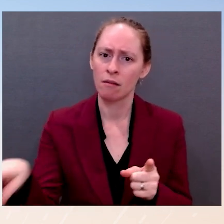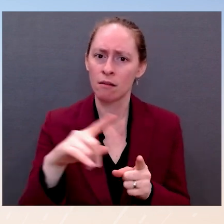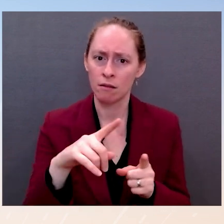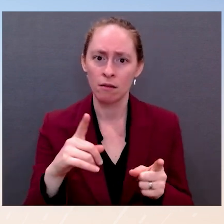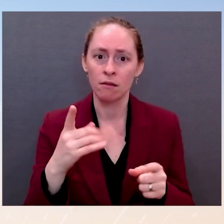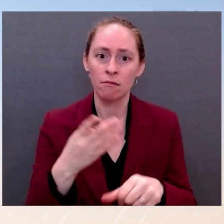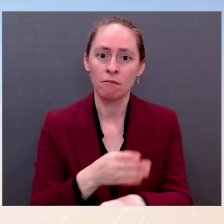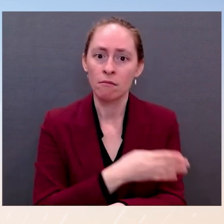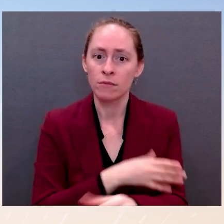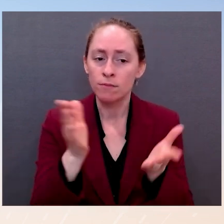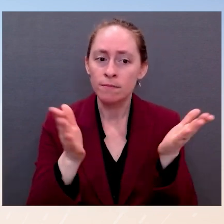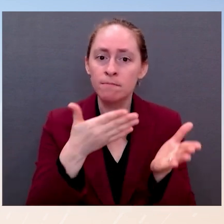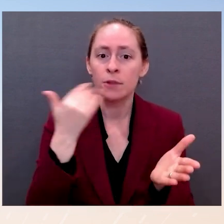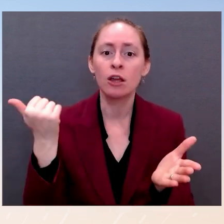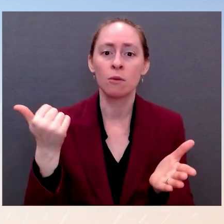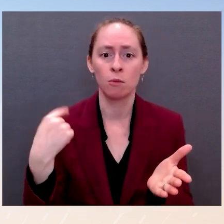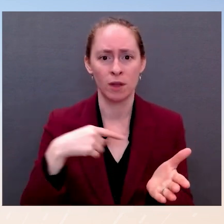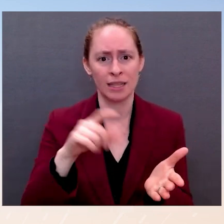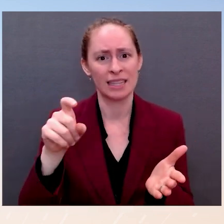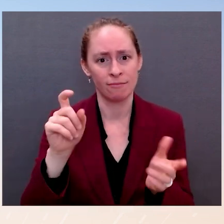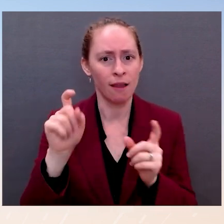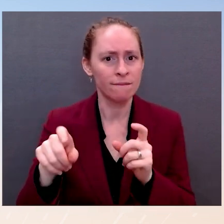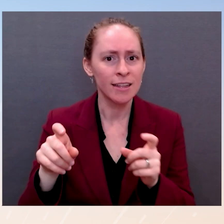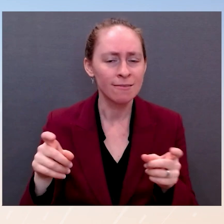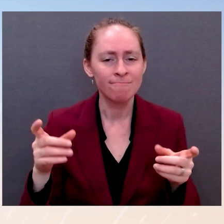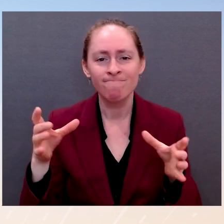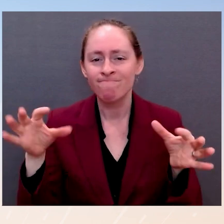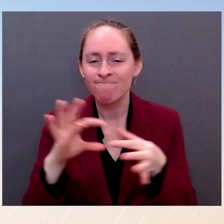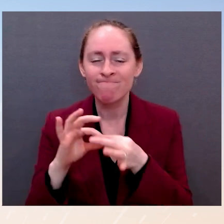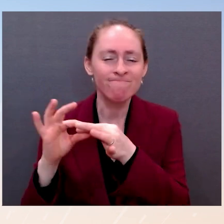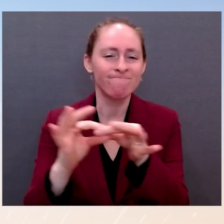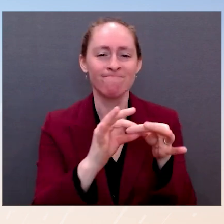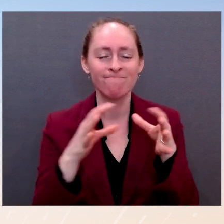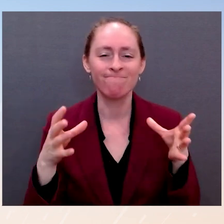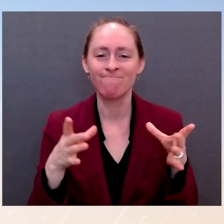to take this journey with us. Dr. Martin: